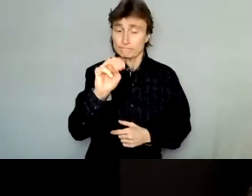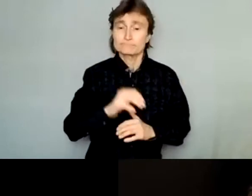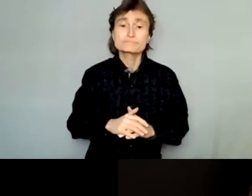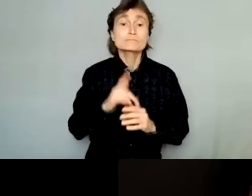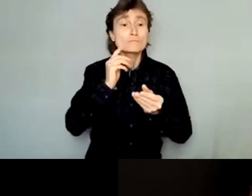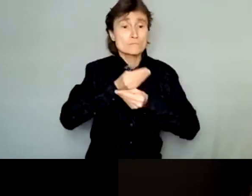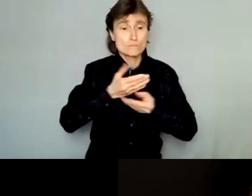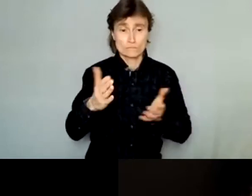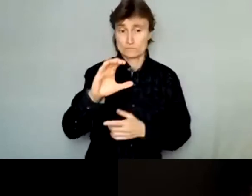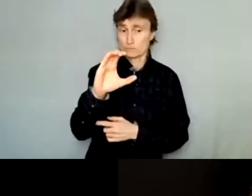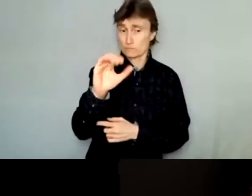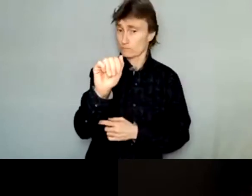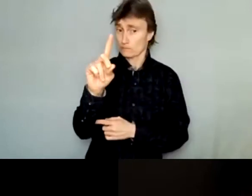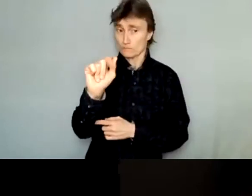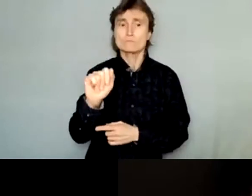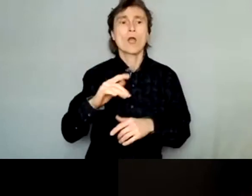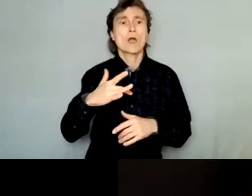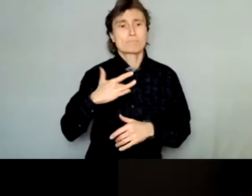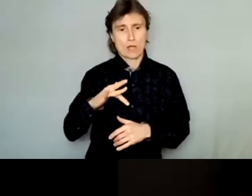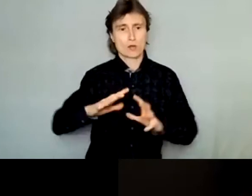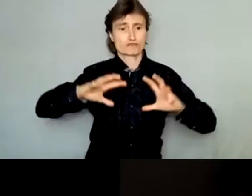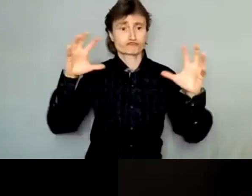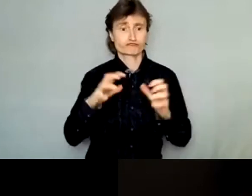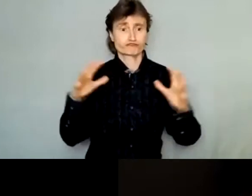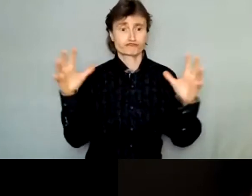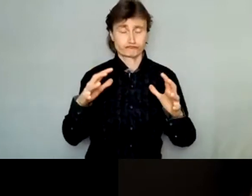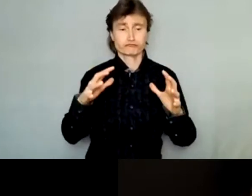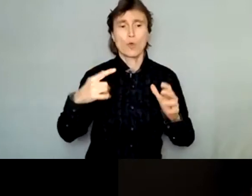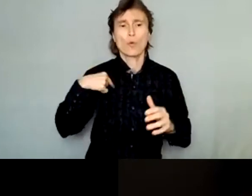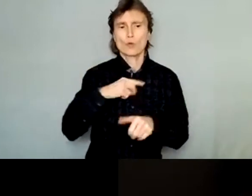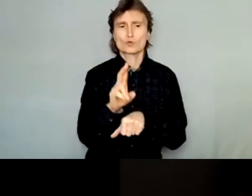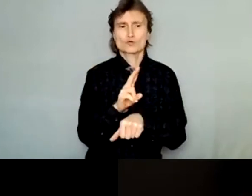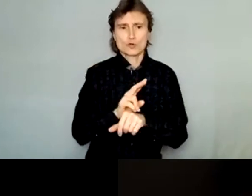and by attending today's town hall you have agreed to abide by those agreements.